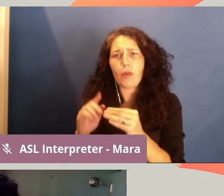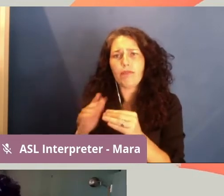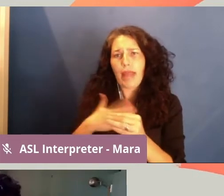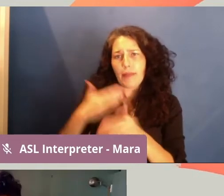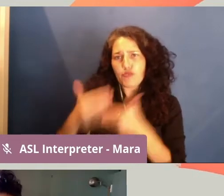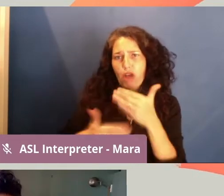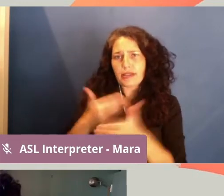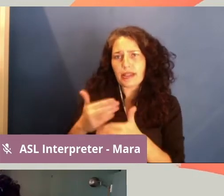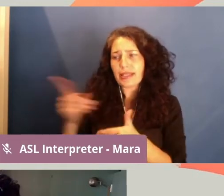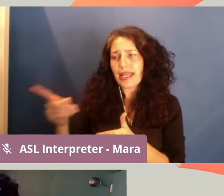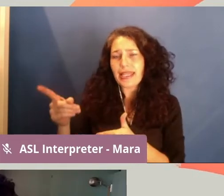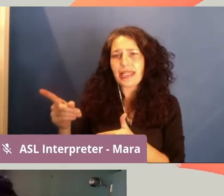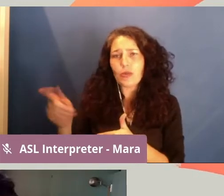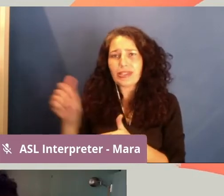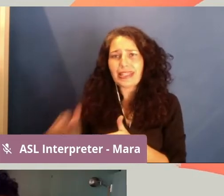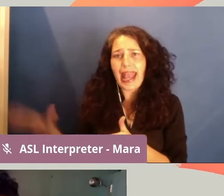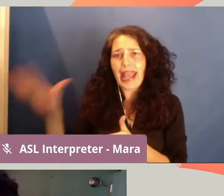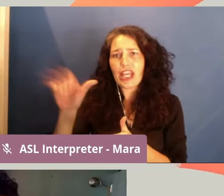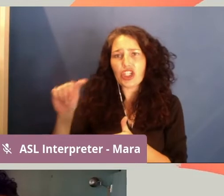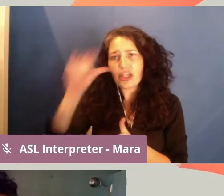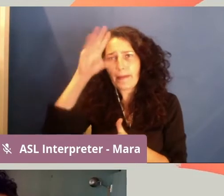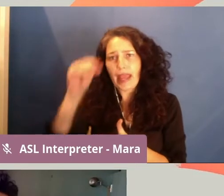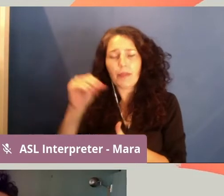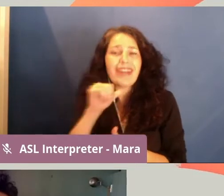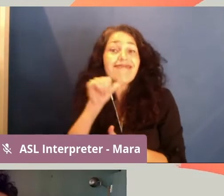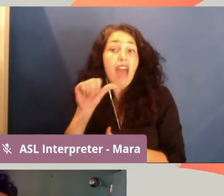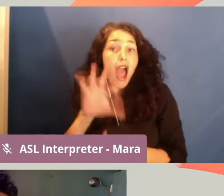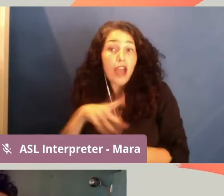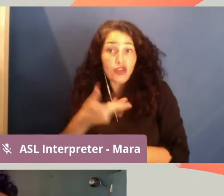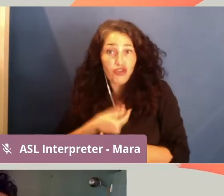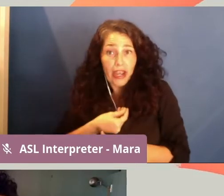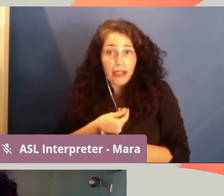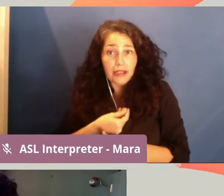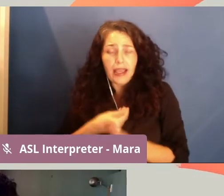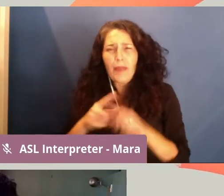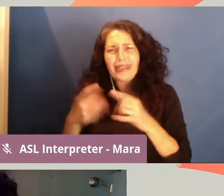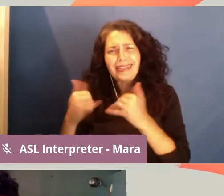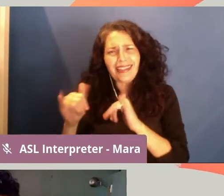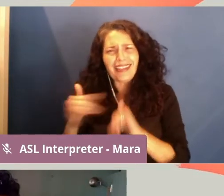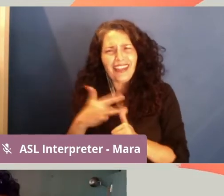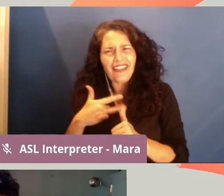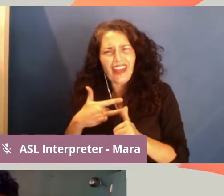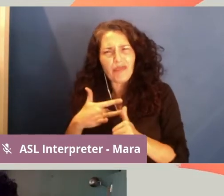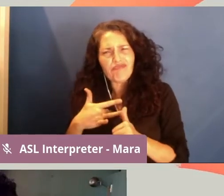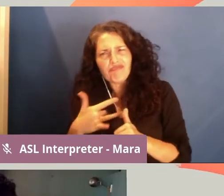he felt hurt that there wasn't much about trans Asian representation, and he wanted to know why.